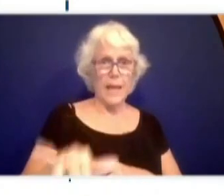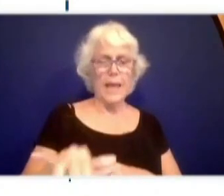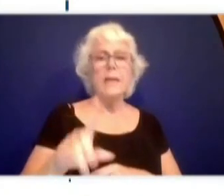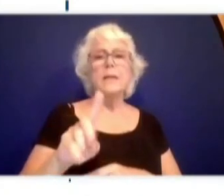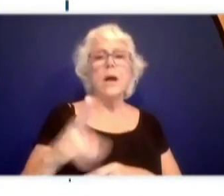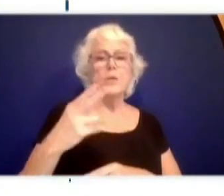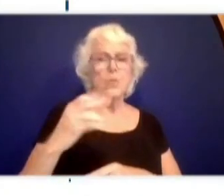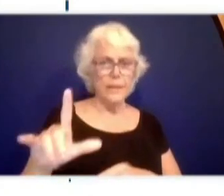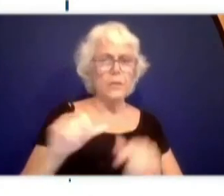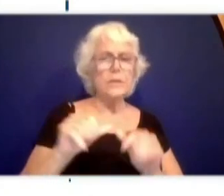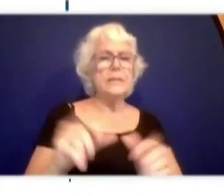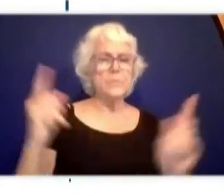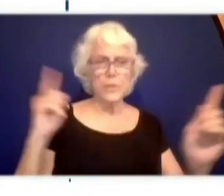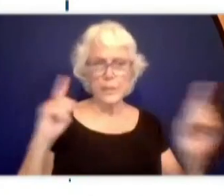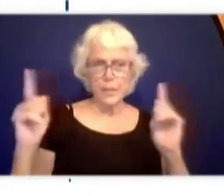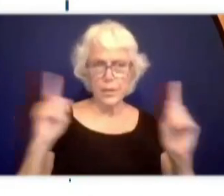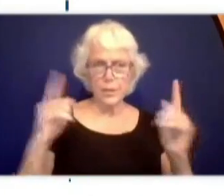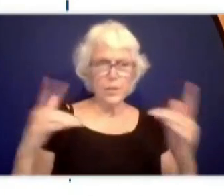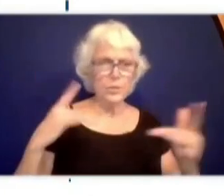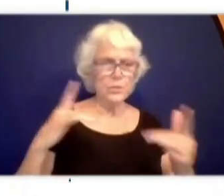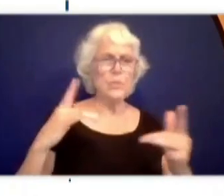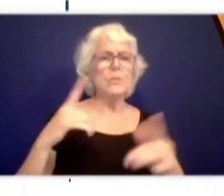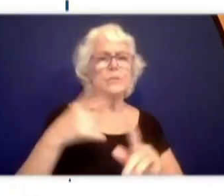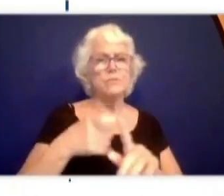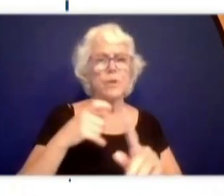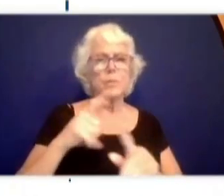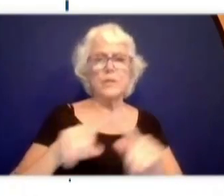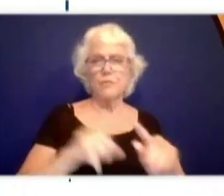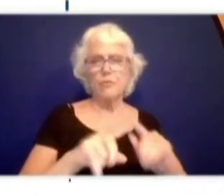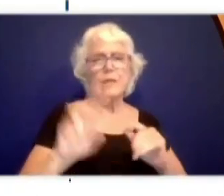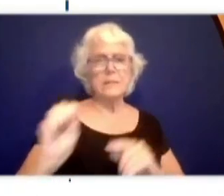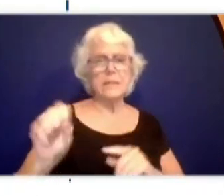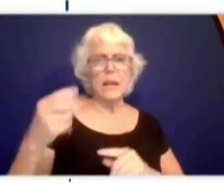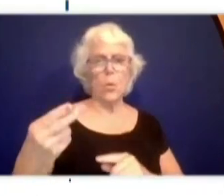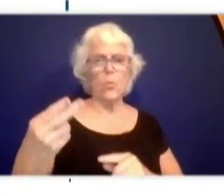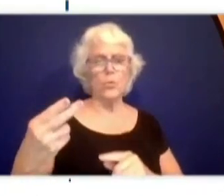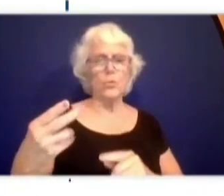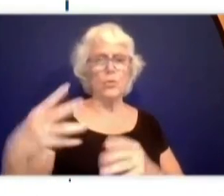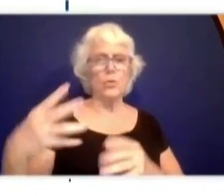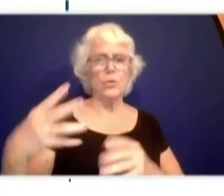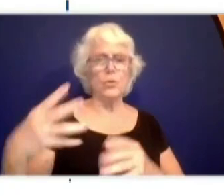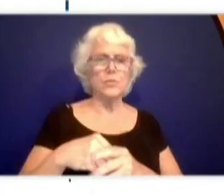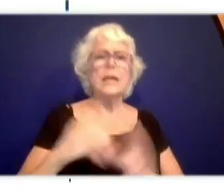concerns throughout numerous stakeholder engagements. There was a clear call for transparent and